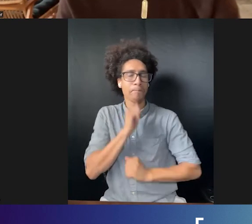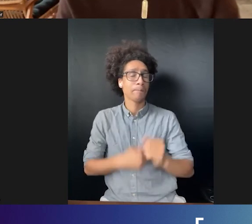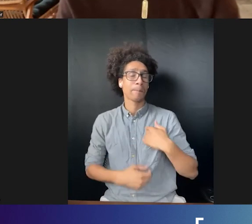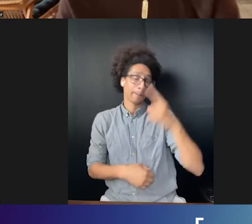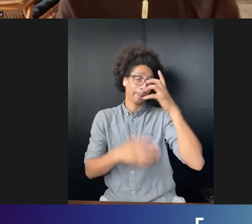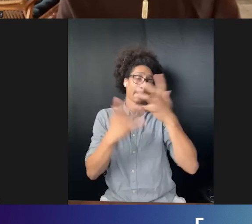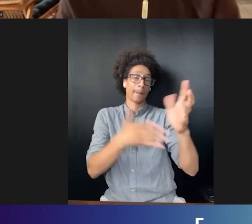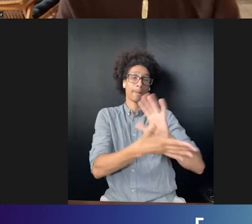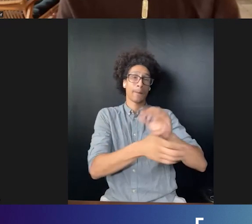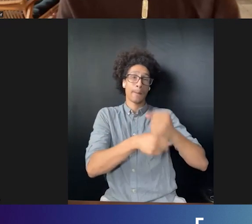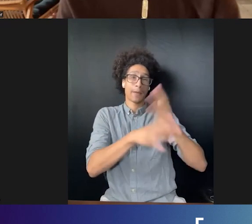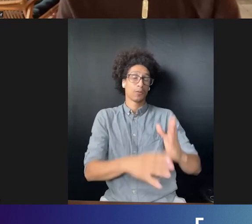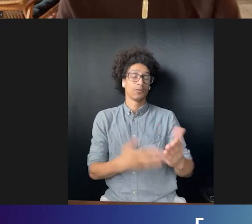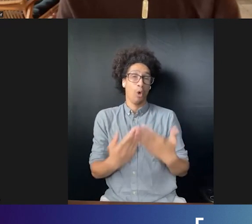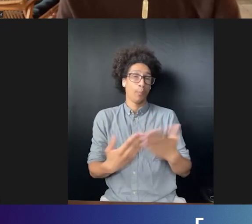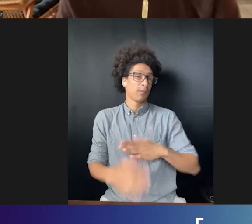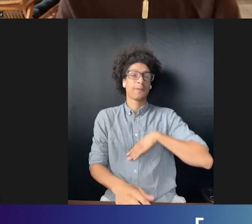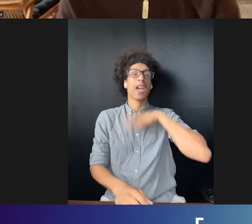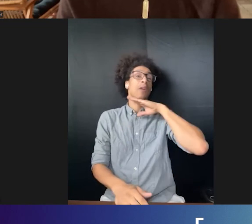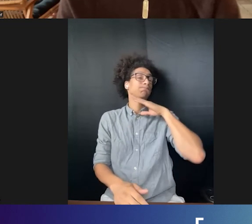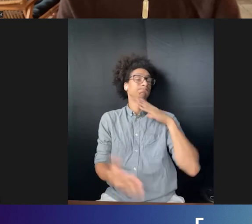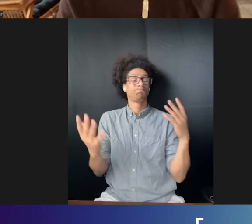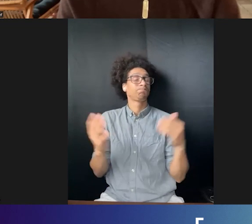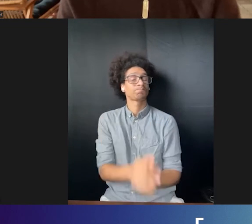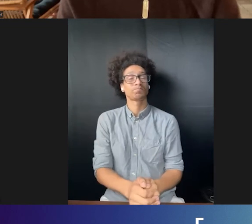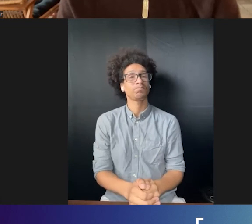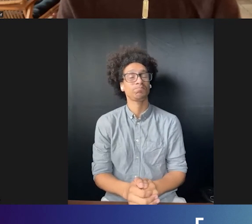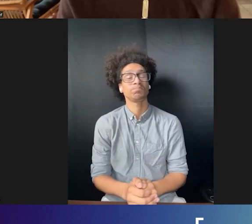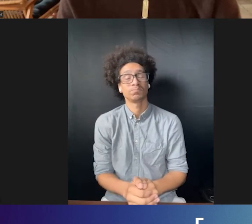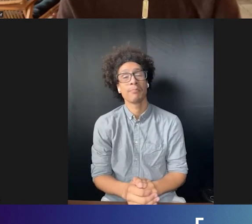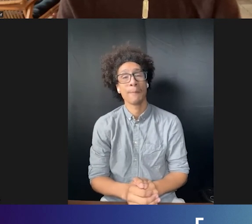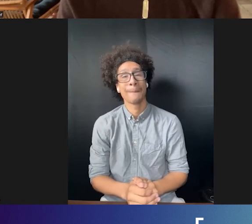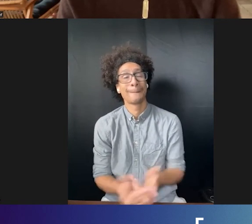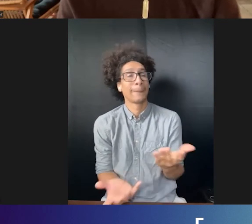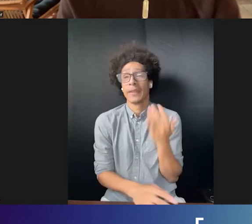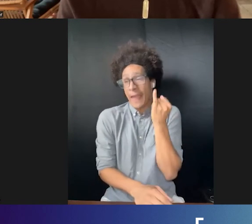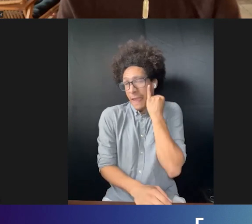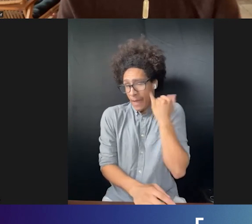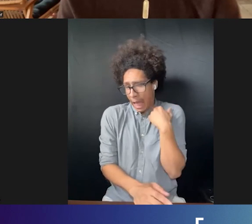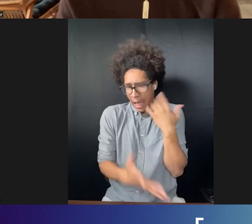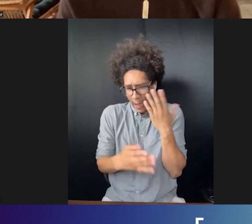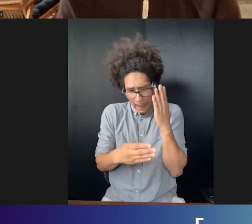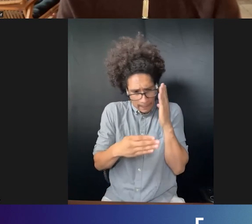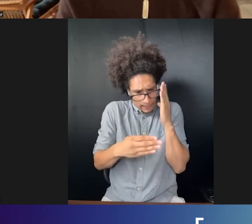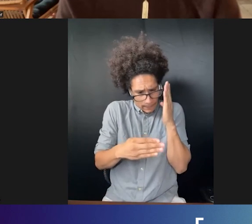are kind of fed up with say, you know, like, well, if I just get through these years, then the next project, I'll be able